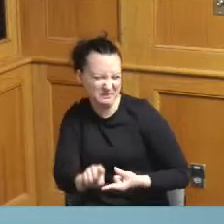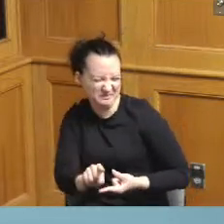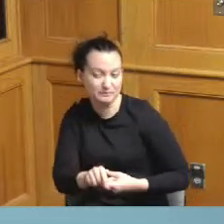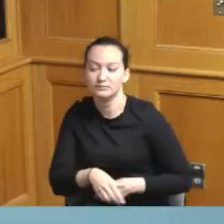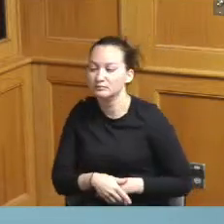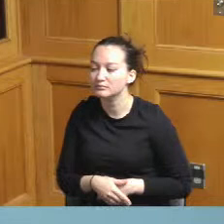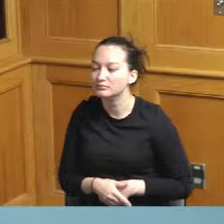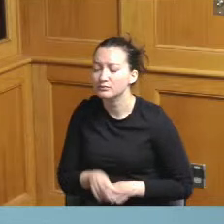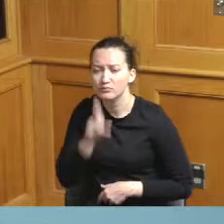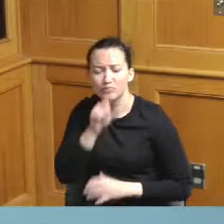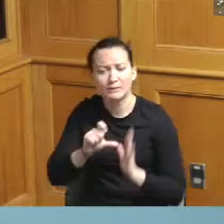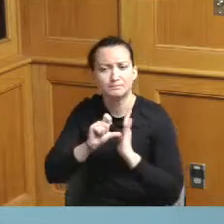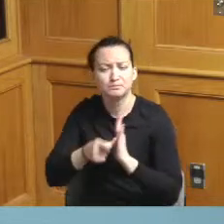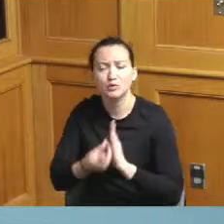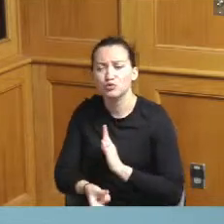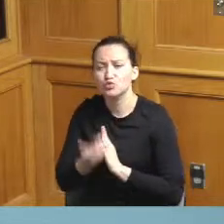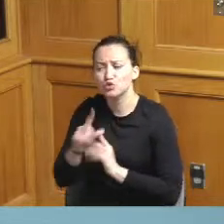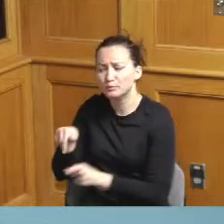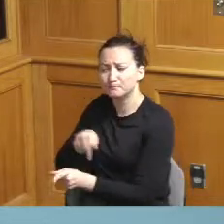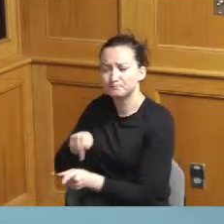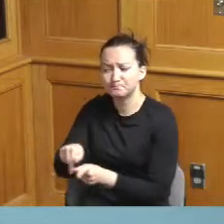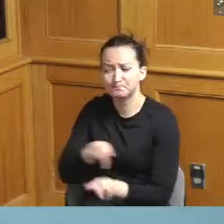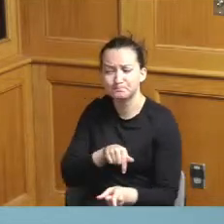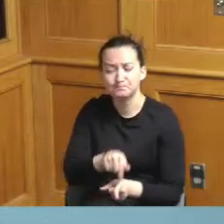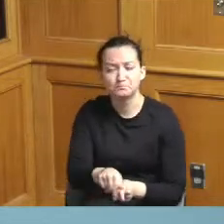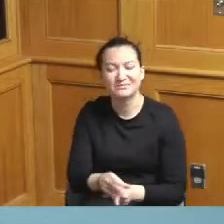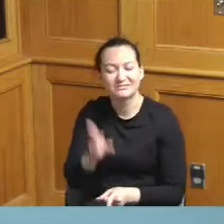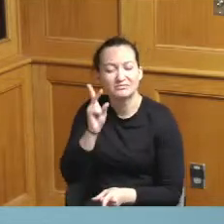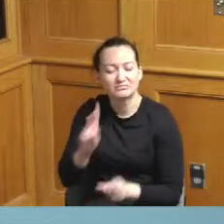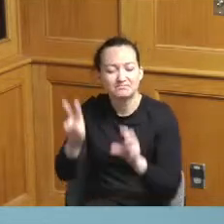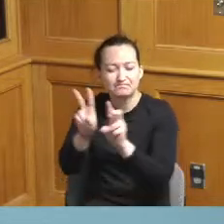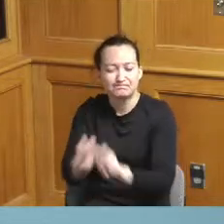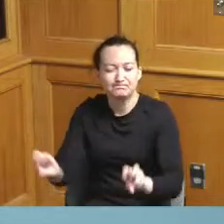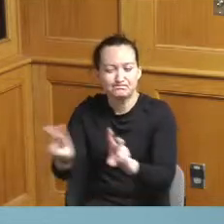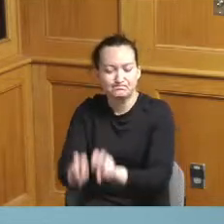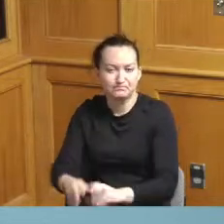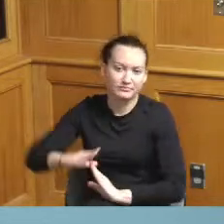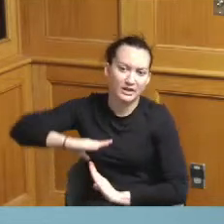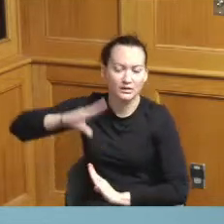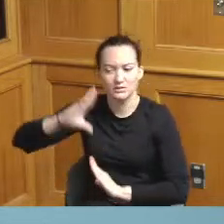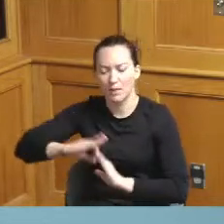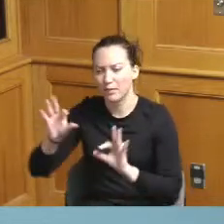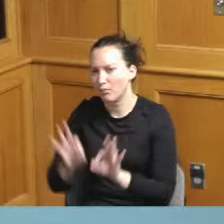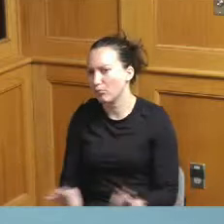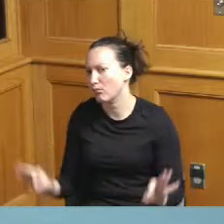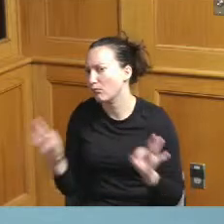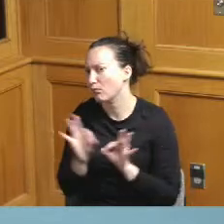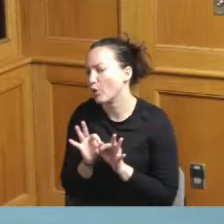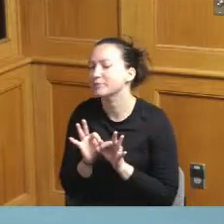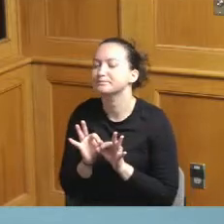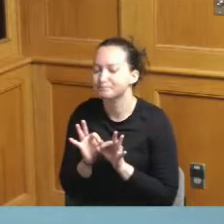to really just highlight two main areas that the court sees as kind of our main most important of